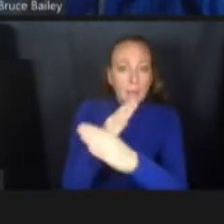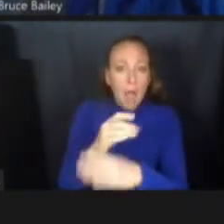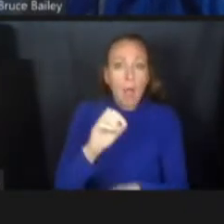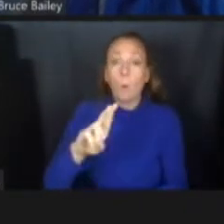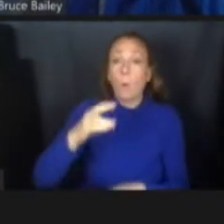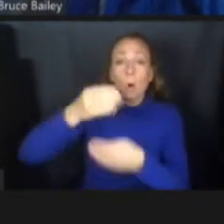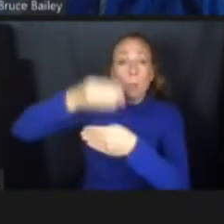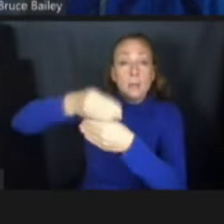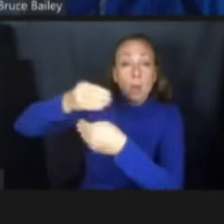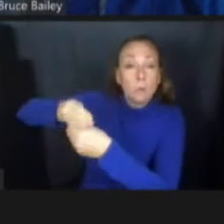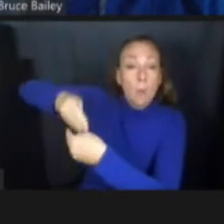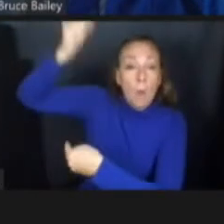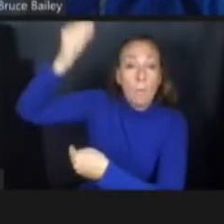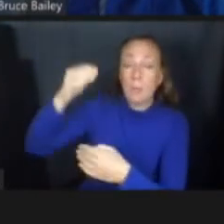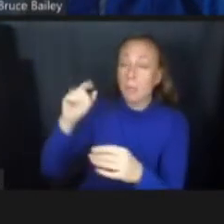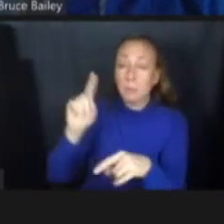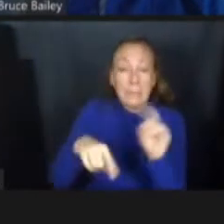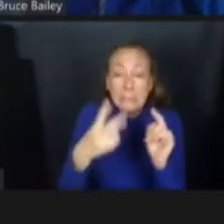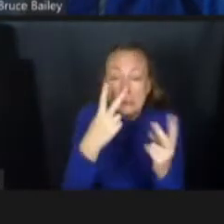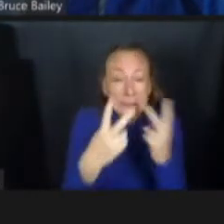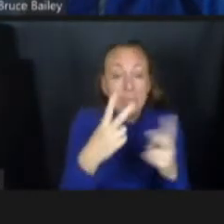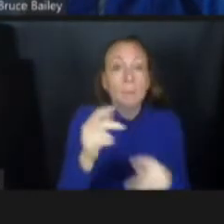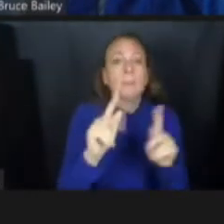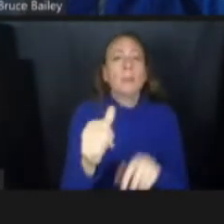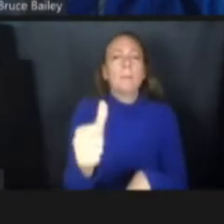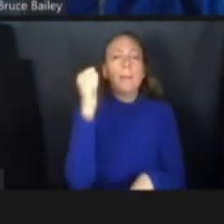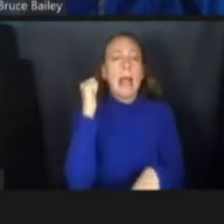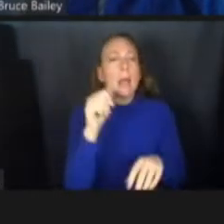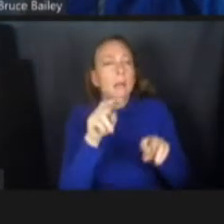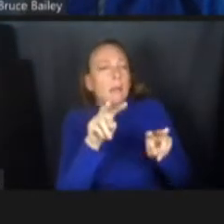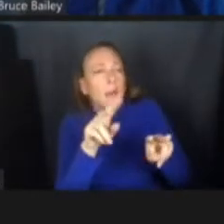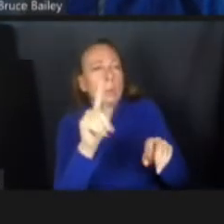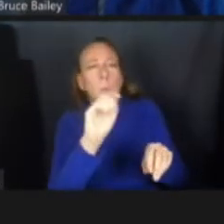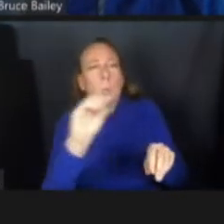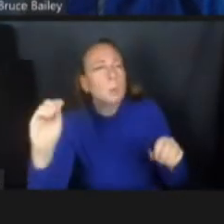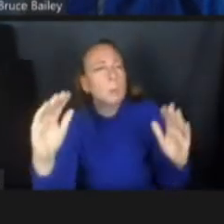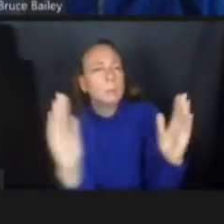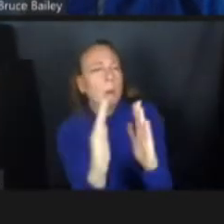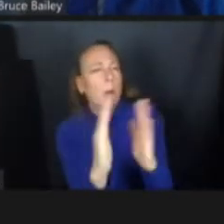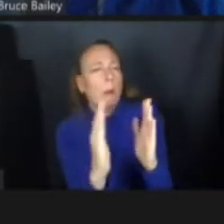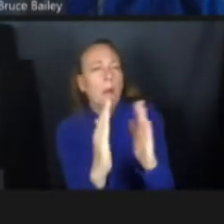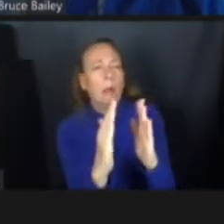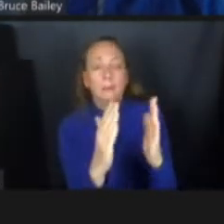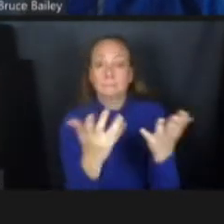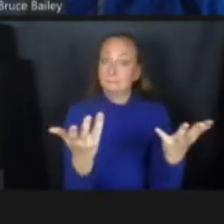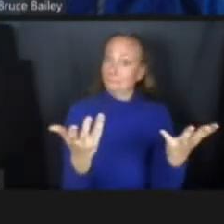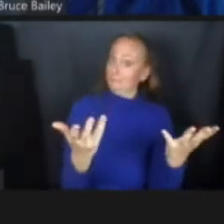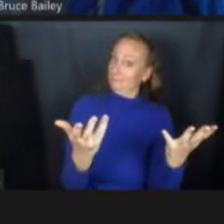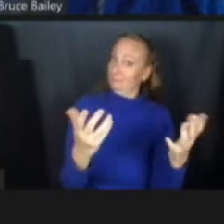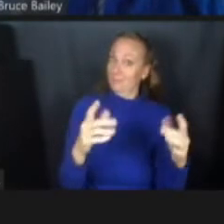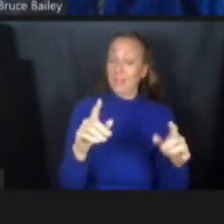or the people in the back of the room can't see because it's too small. Screen sharing in a meeting app,